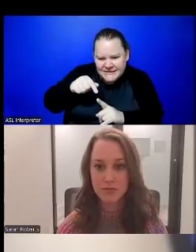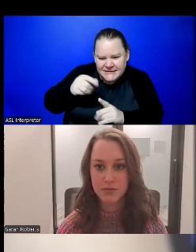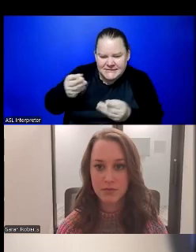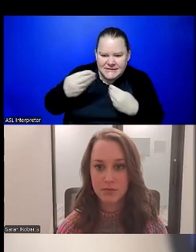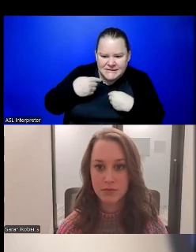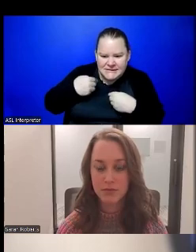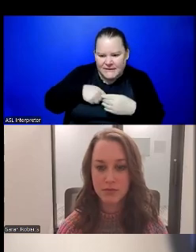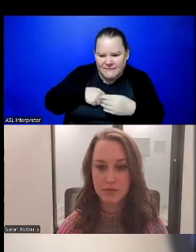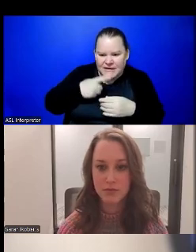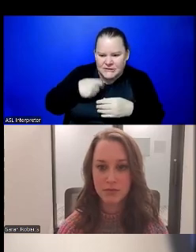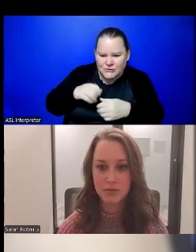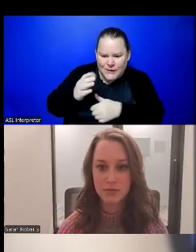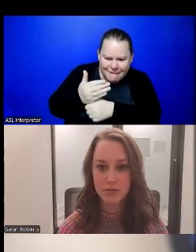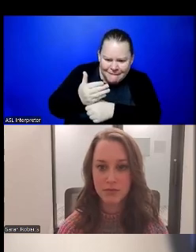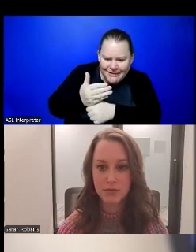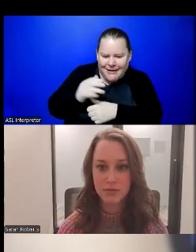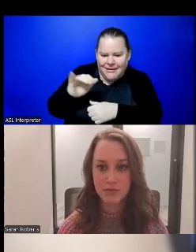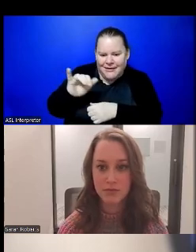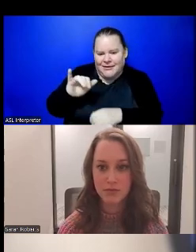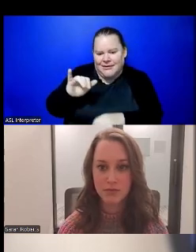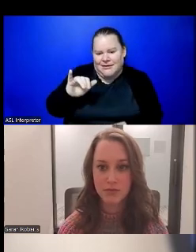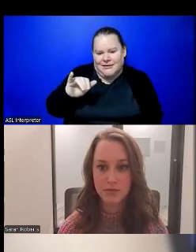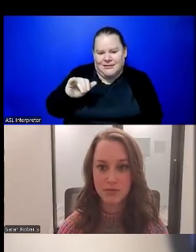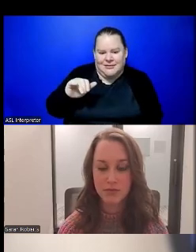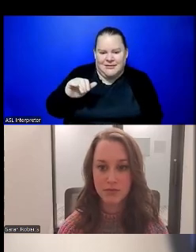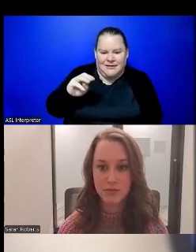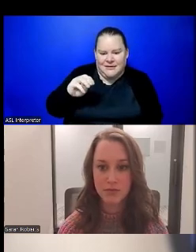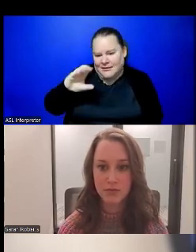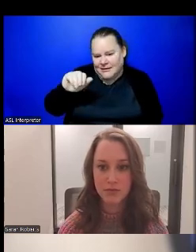flags, like, you know, an M chat, or we do the hind in Idaho